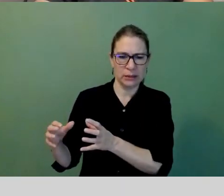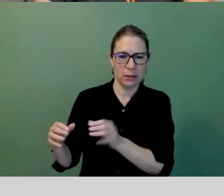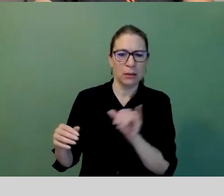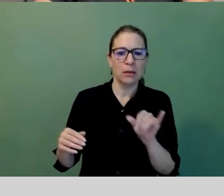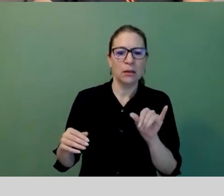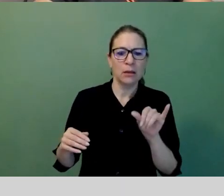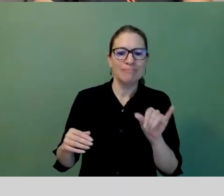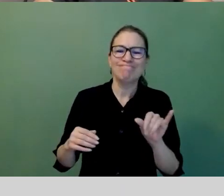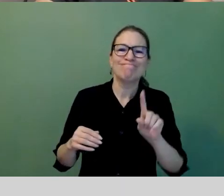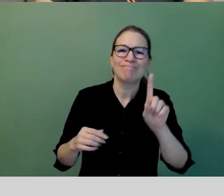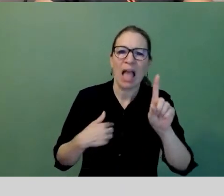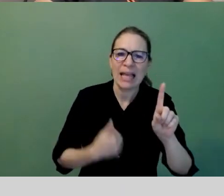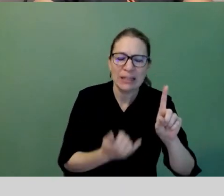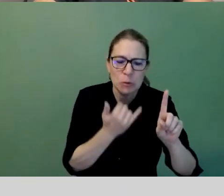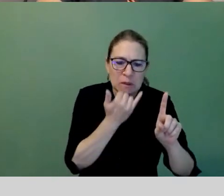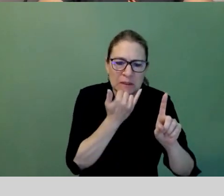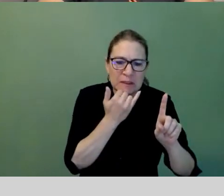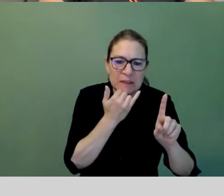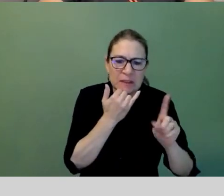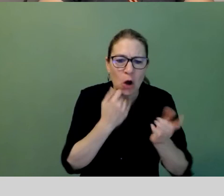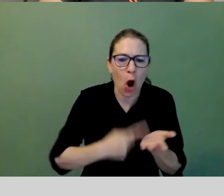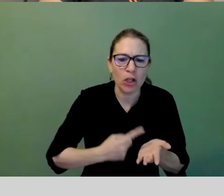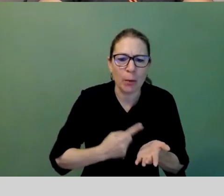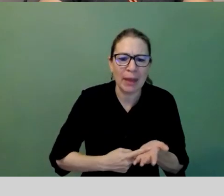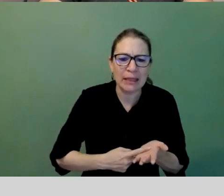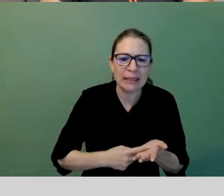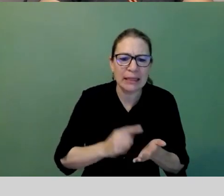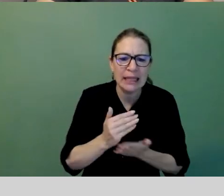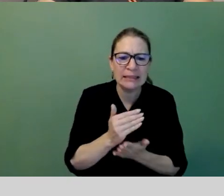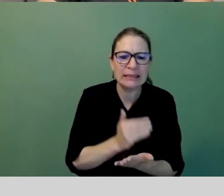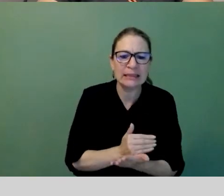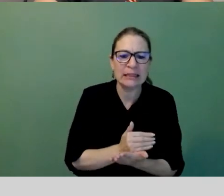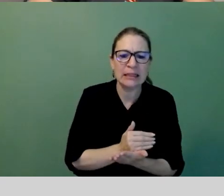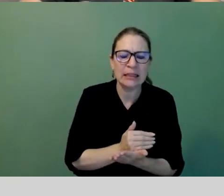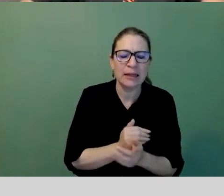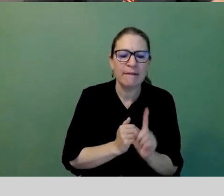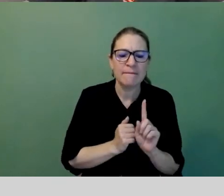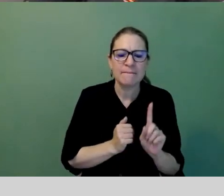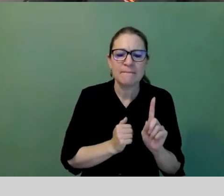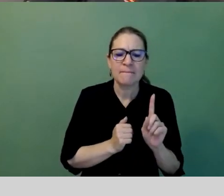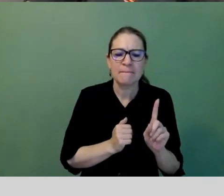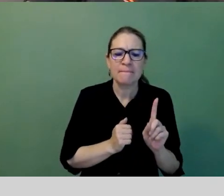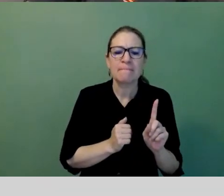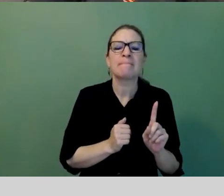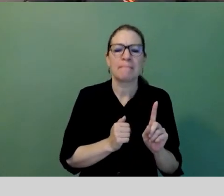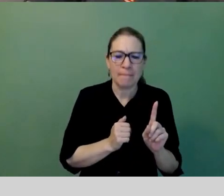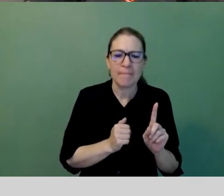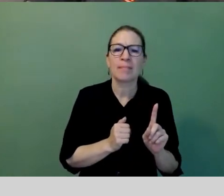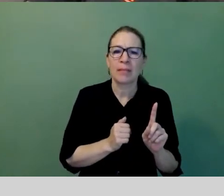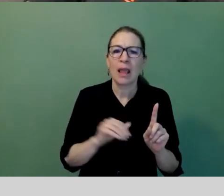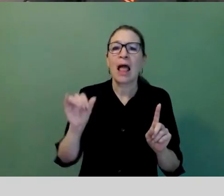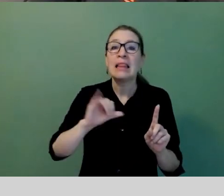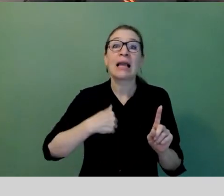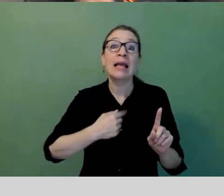Okay. I gave a wrong argument to list. It should be list. As I said earlier,